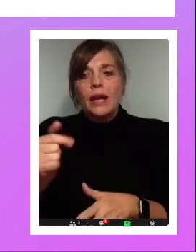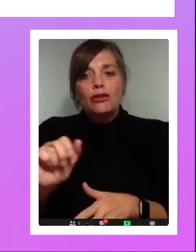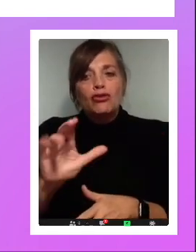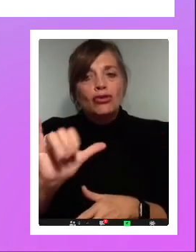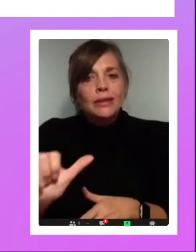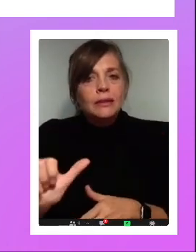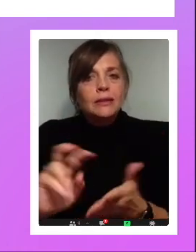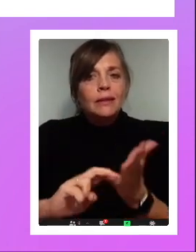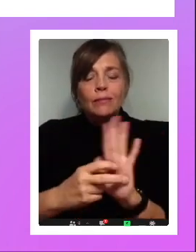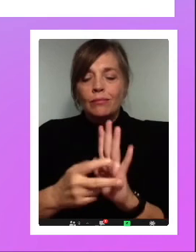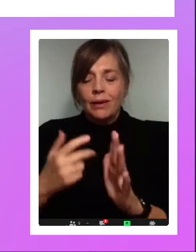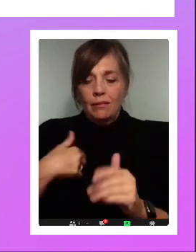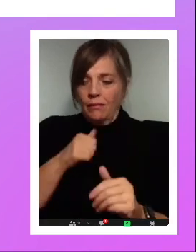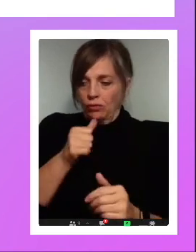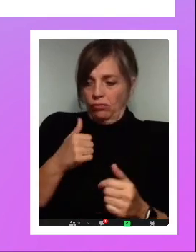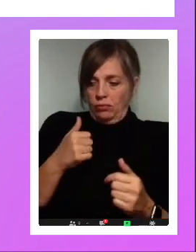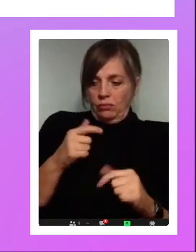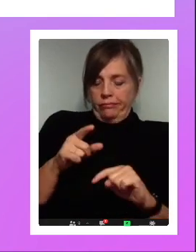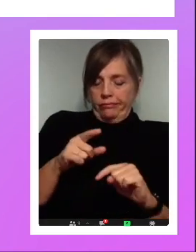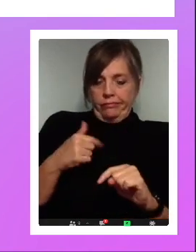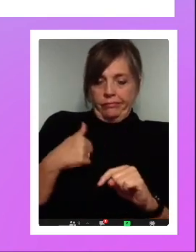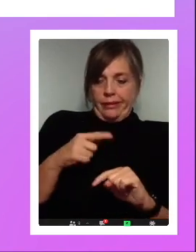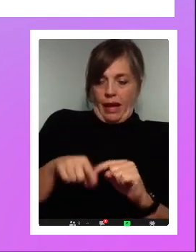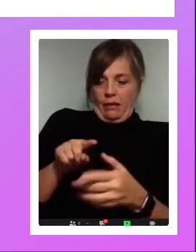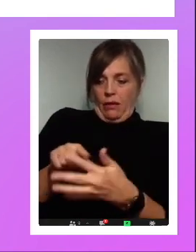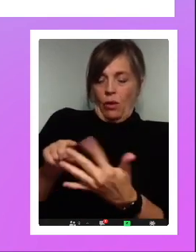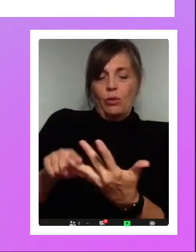and one thing I will say that's quite exciting